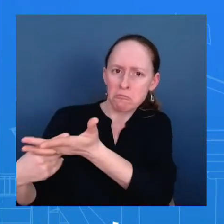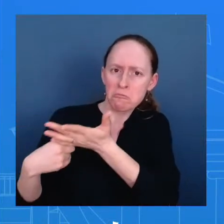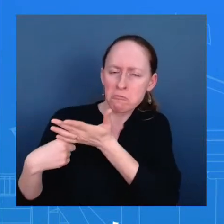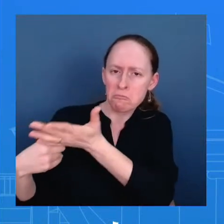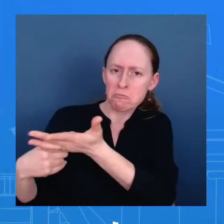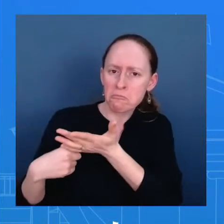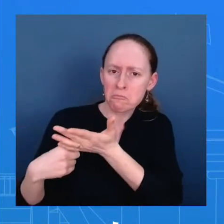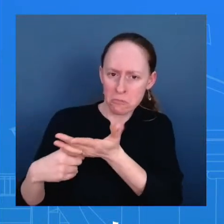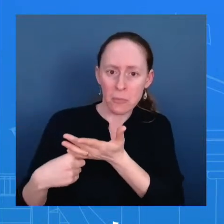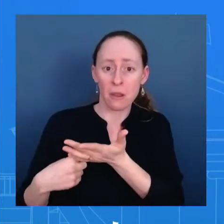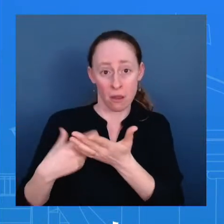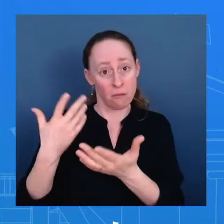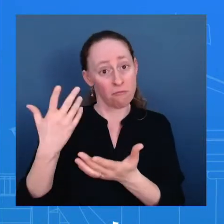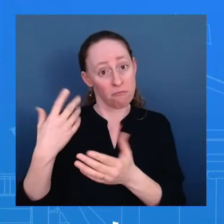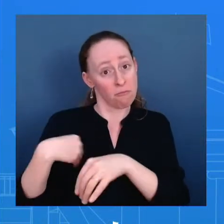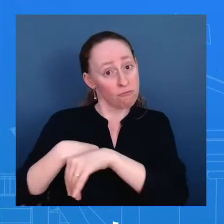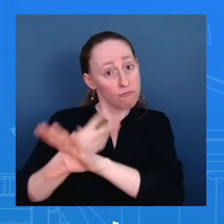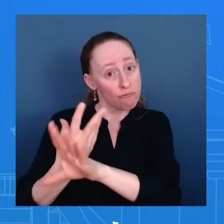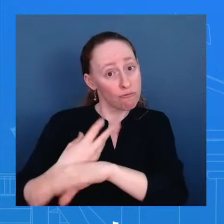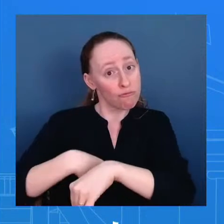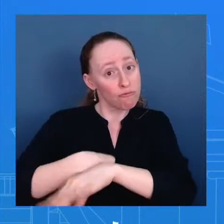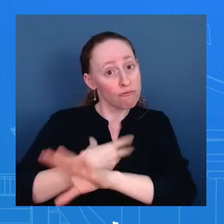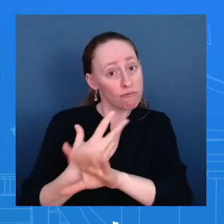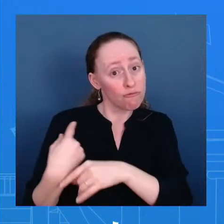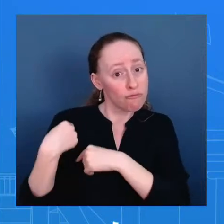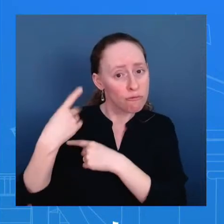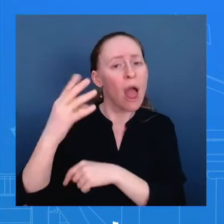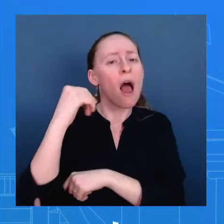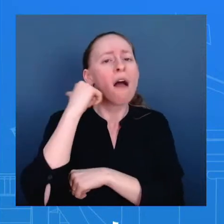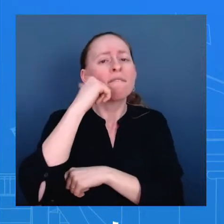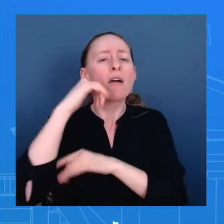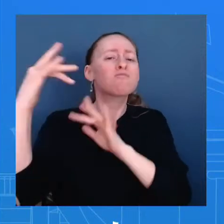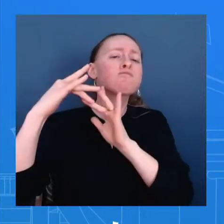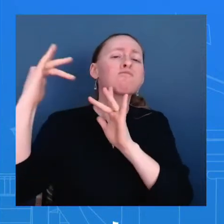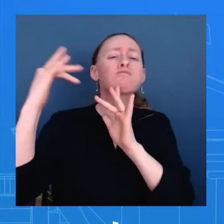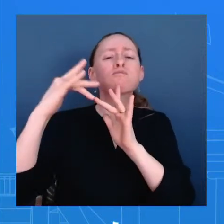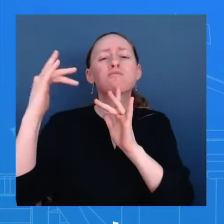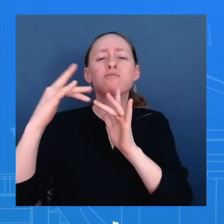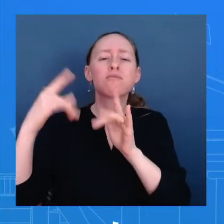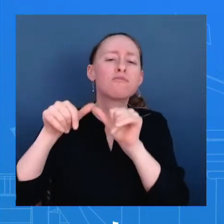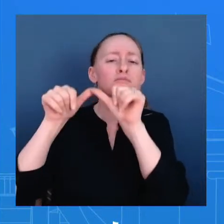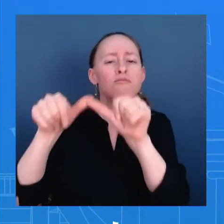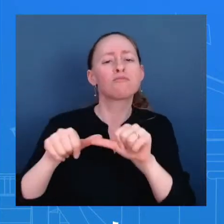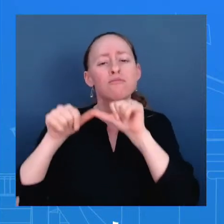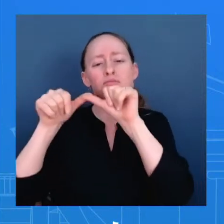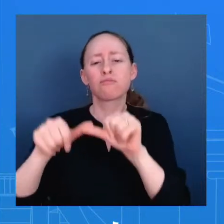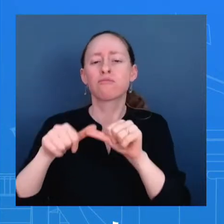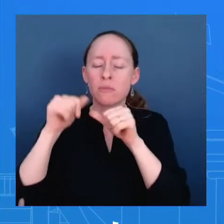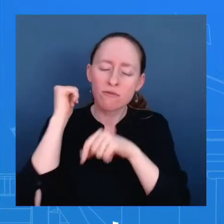but on a daily basis, we certainly are talking with the Israeli government. All right. You have the last one.